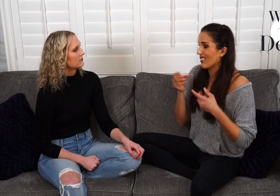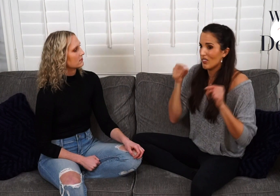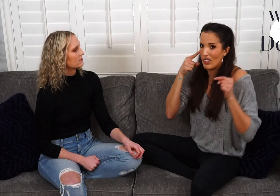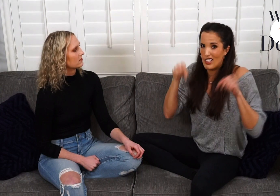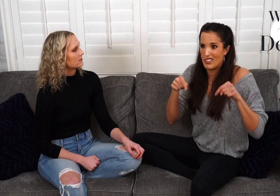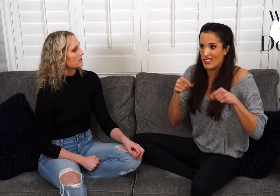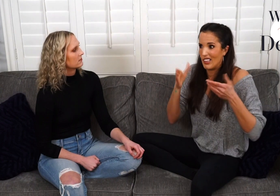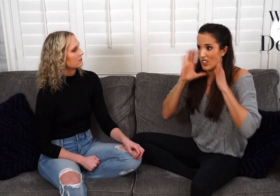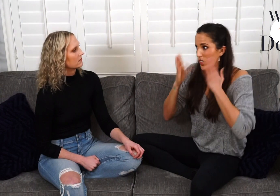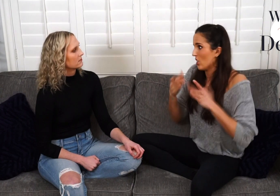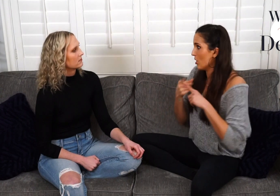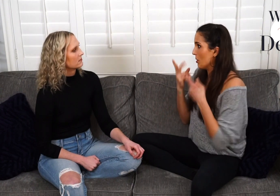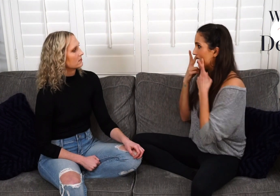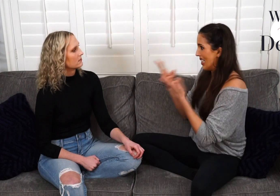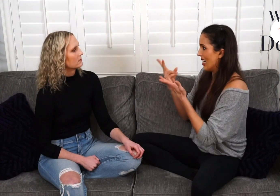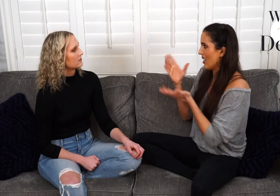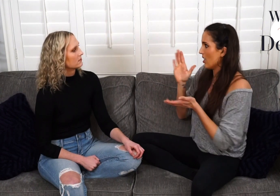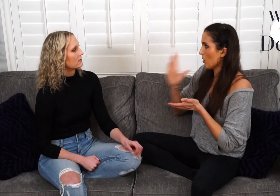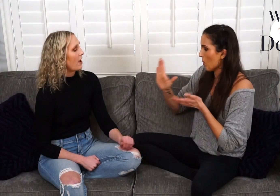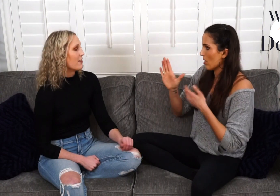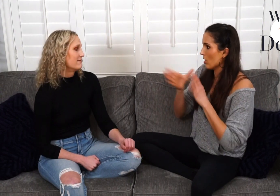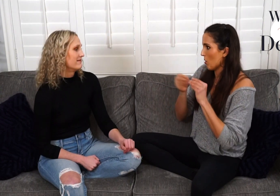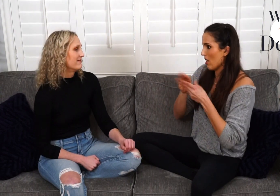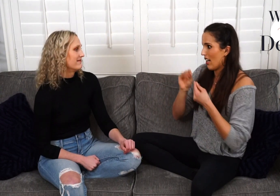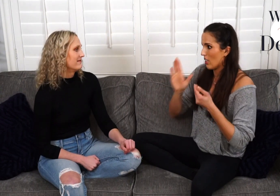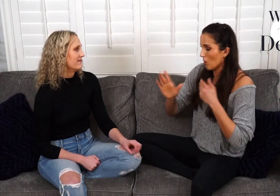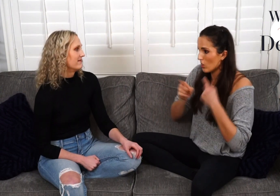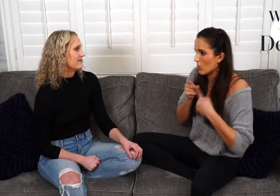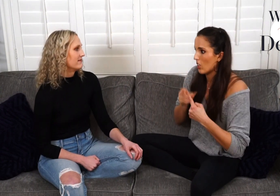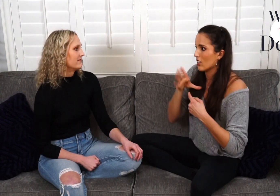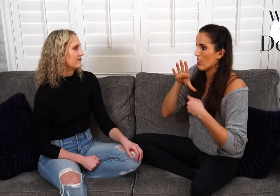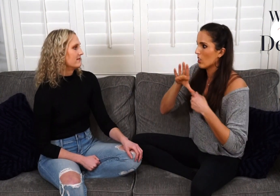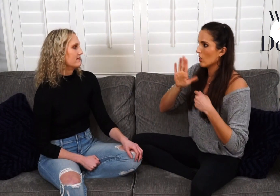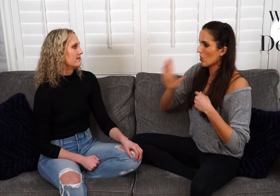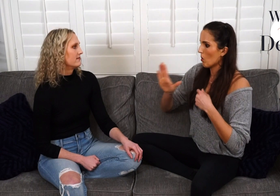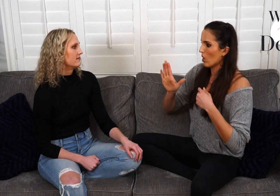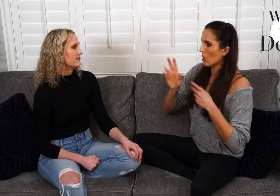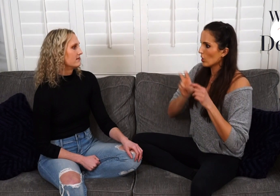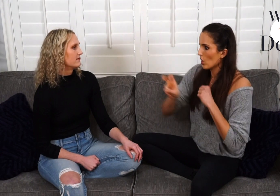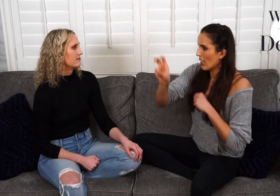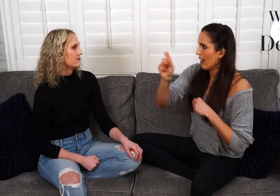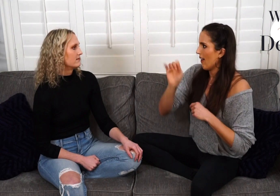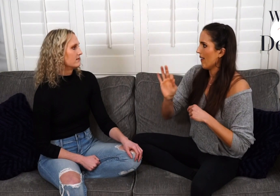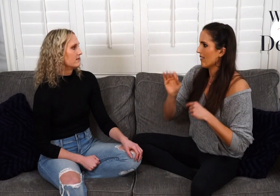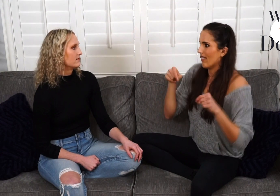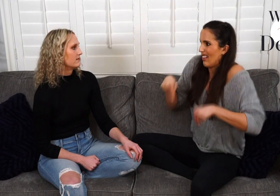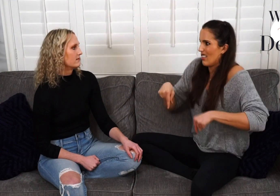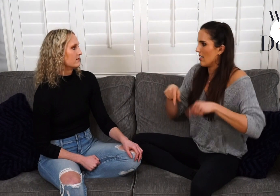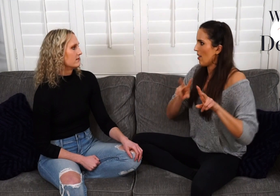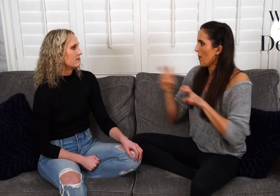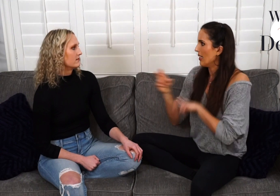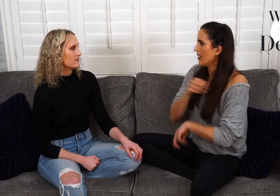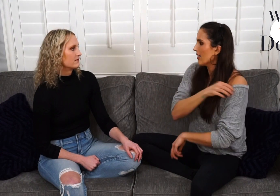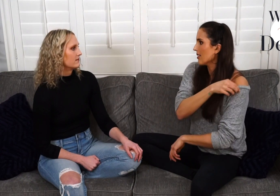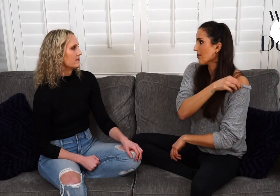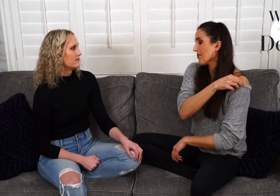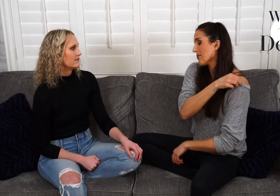and for the listeners to see your story and your struggles and your journey of this topic.